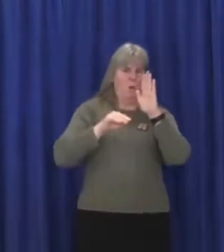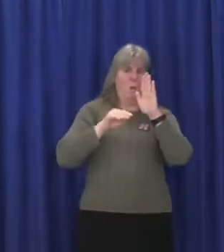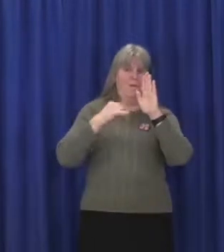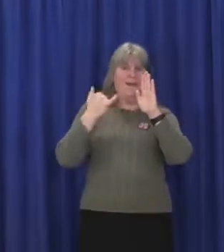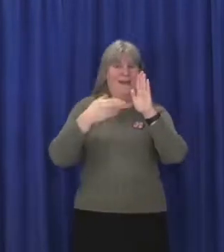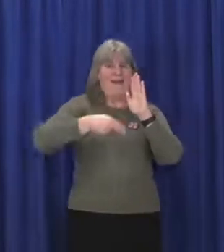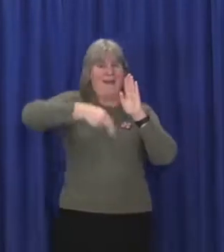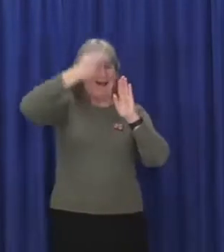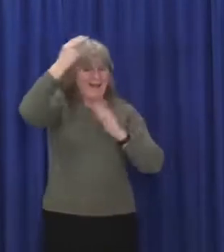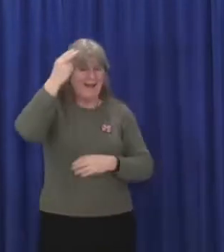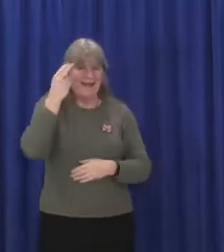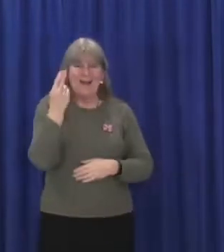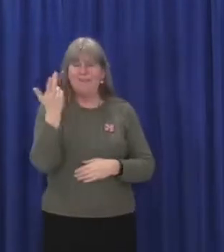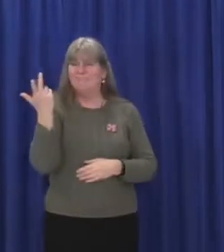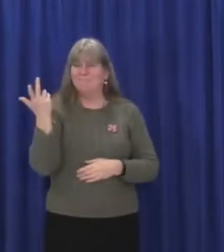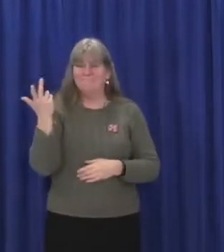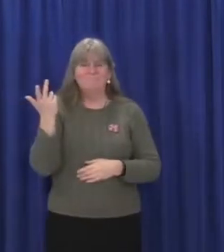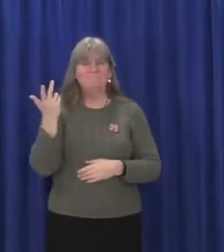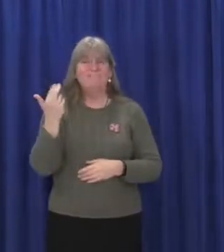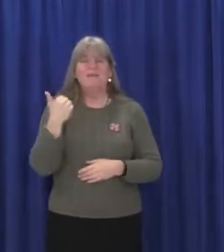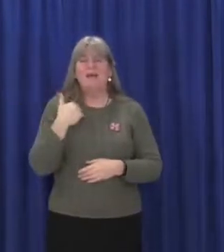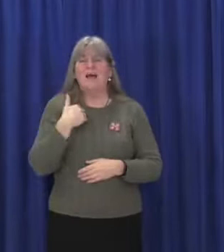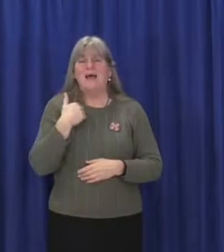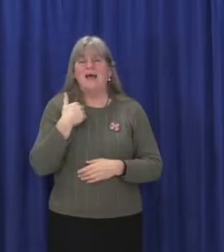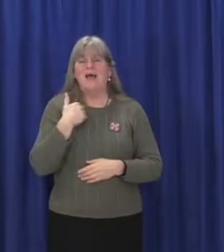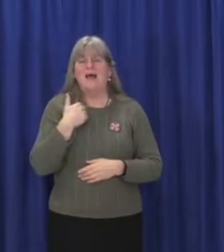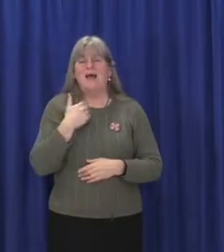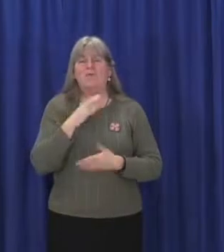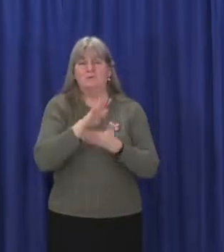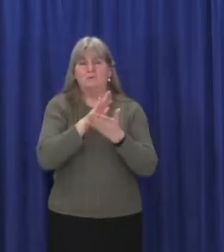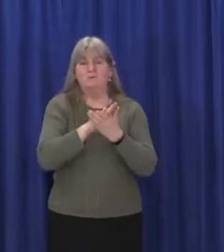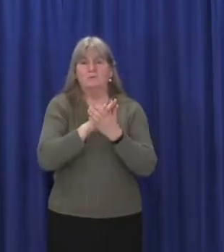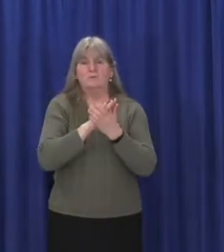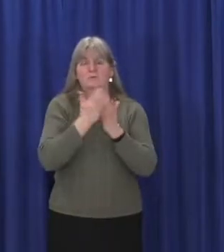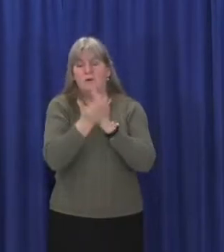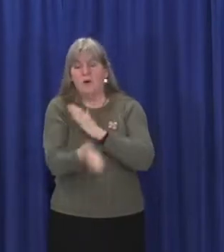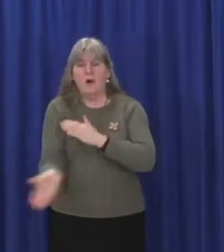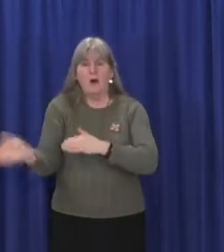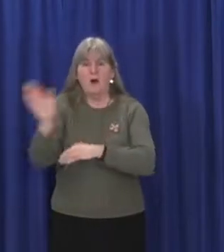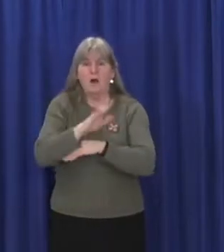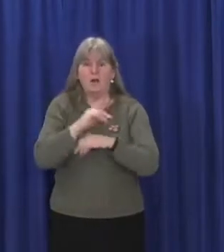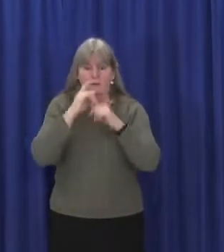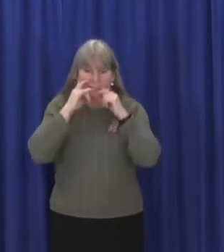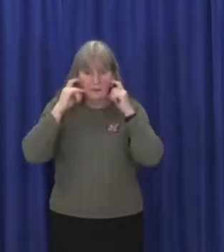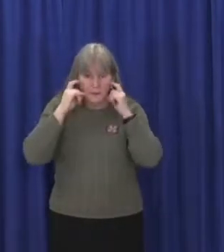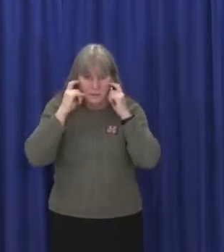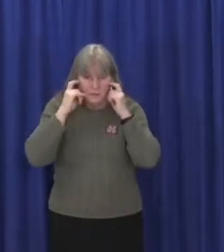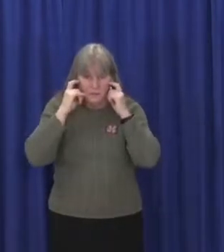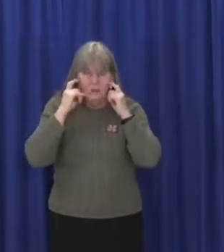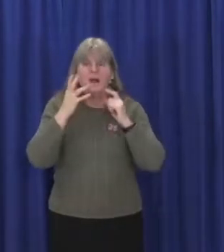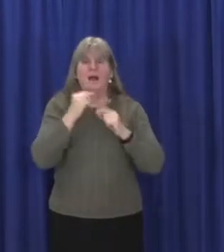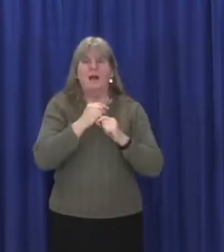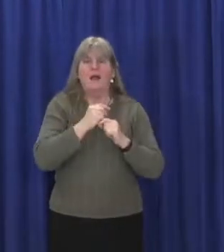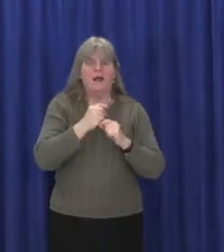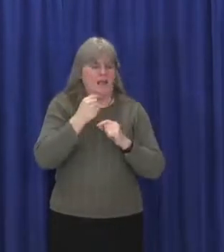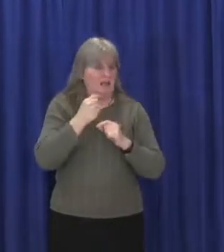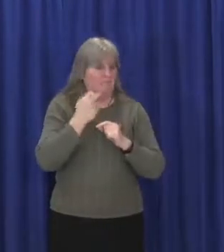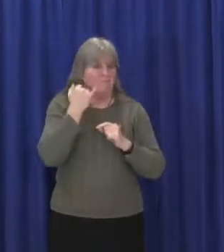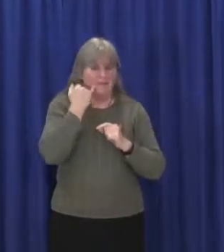full day masking, increase the capacity to shift from in-person learning to remote learning and